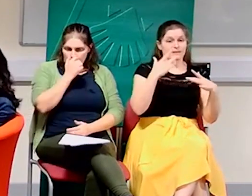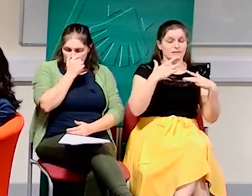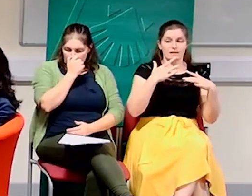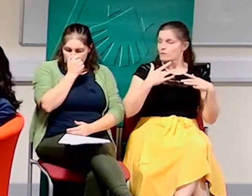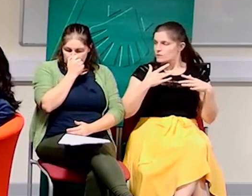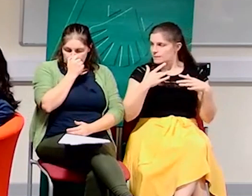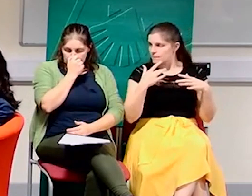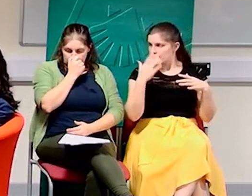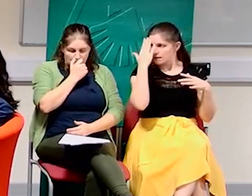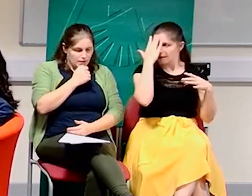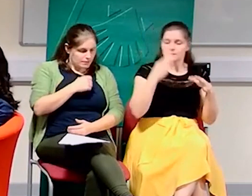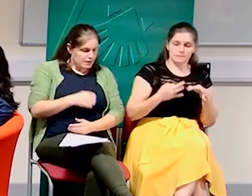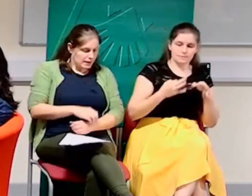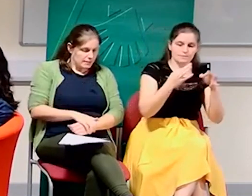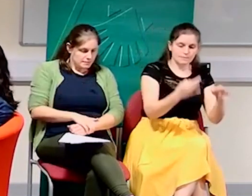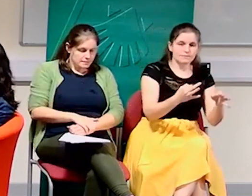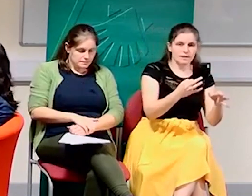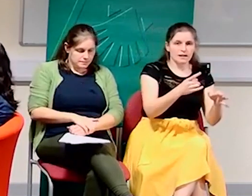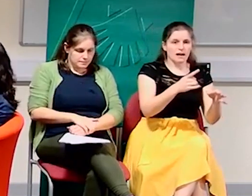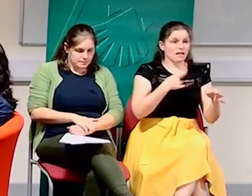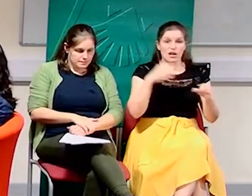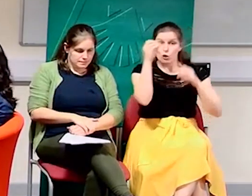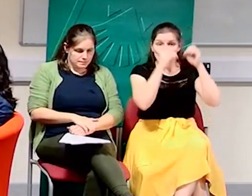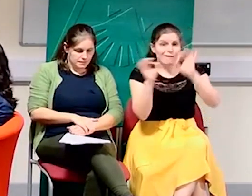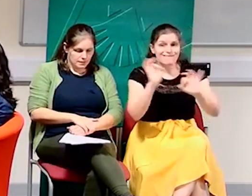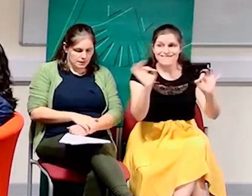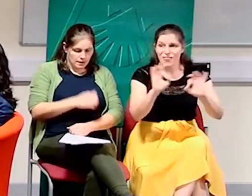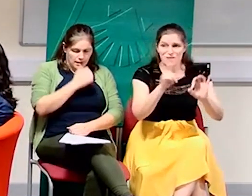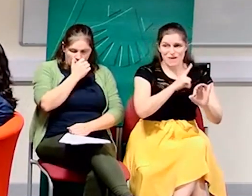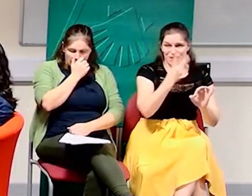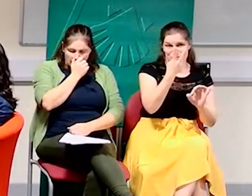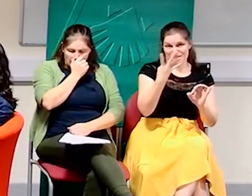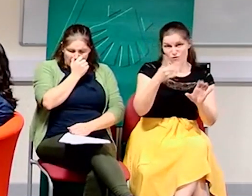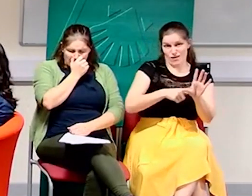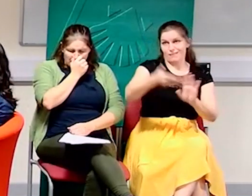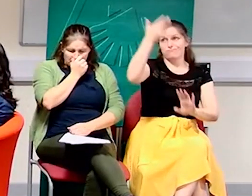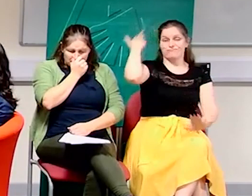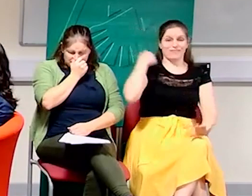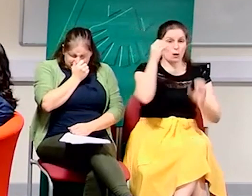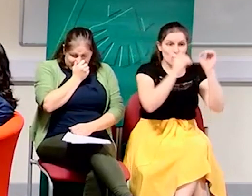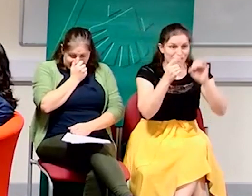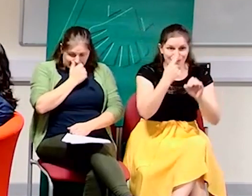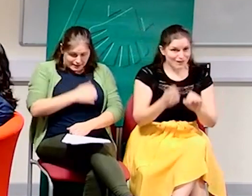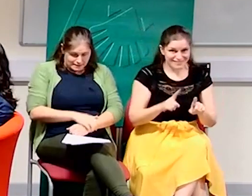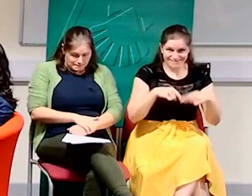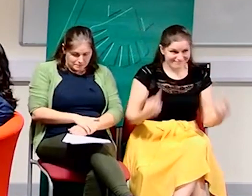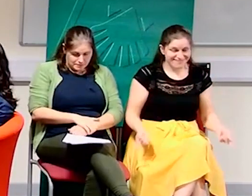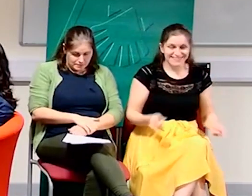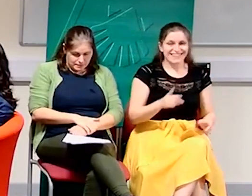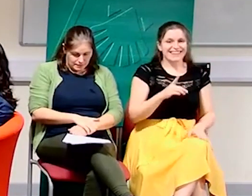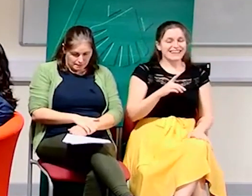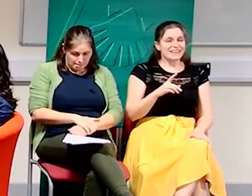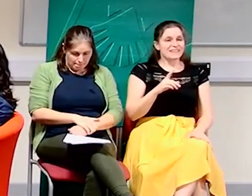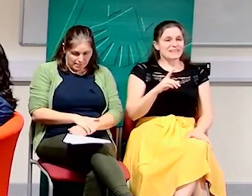on that um wasn't Google this is 24 years ago not to the same extent that there was but um